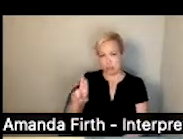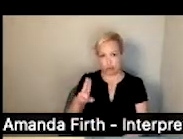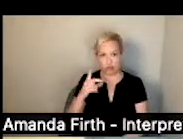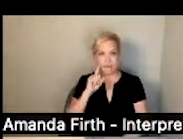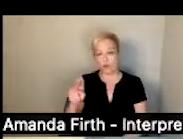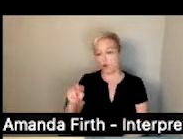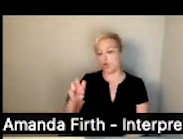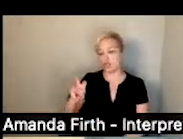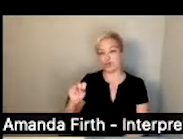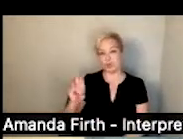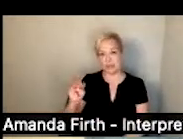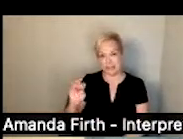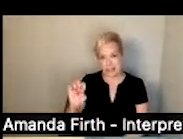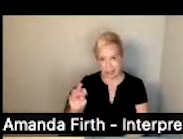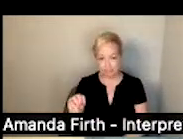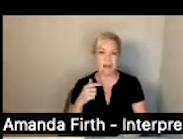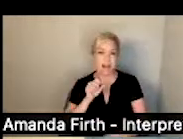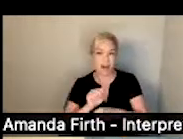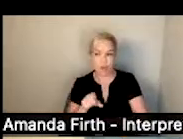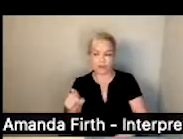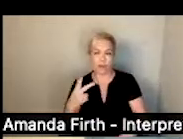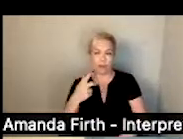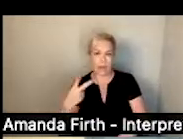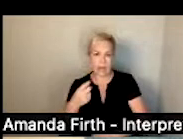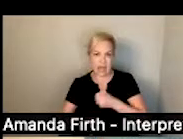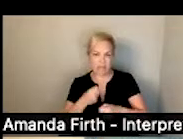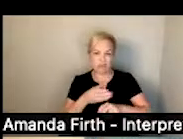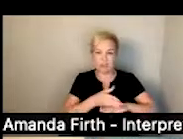I worked there for around three and a half years, and during that time I became part of an